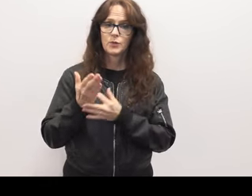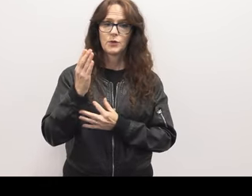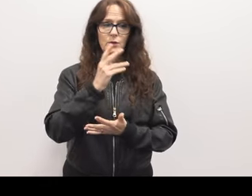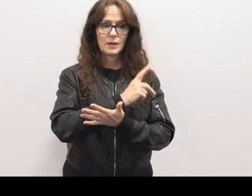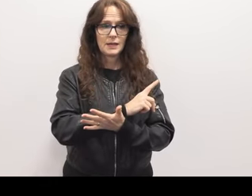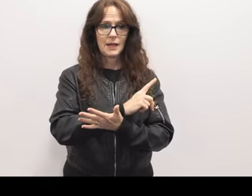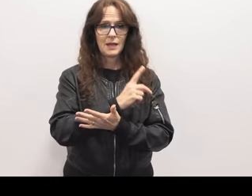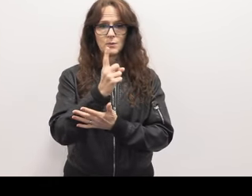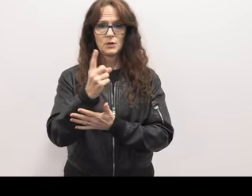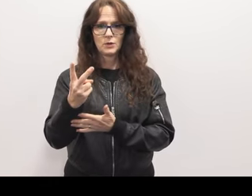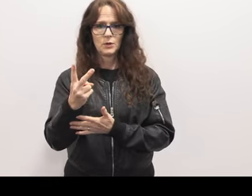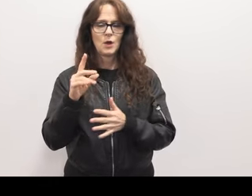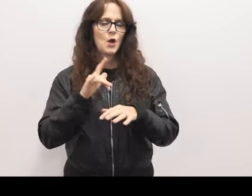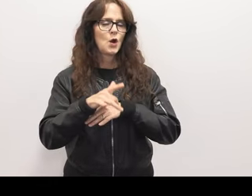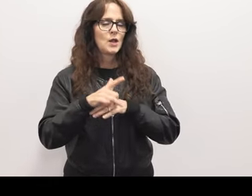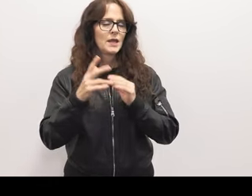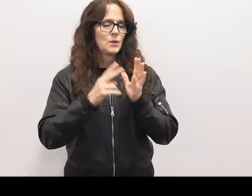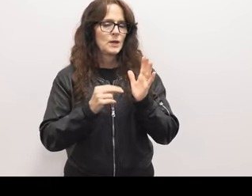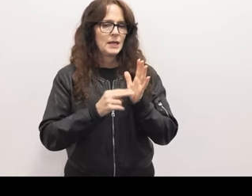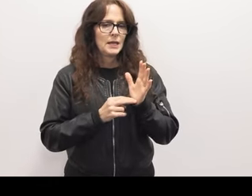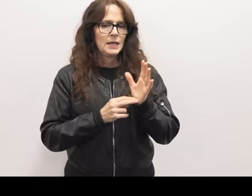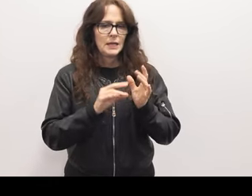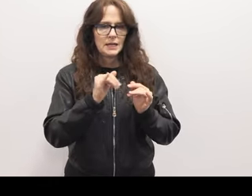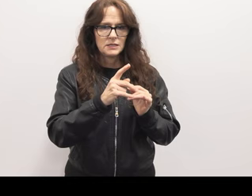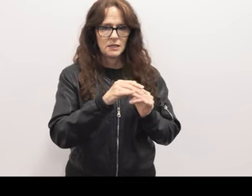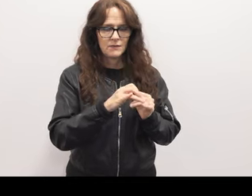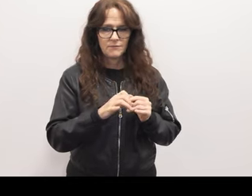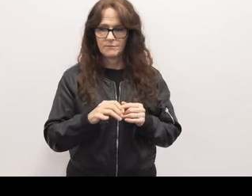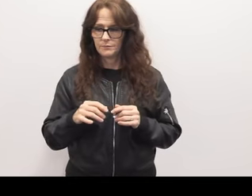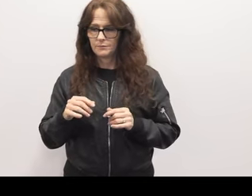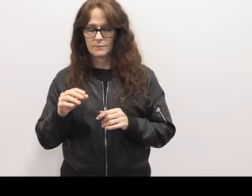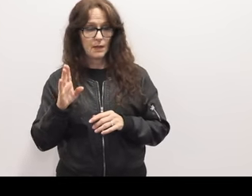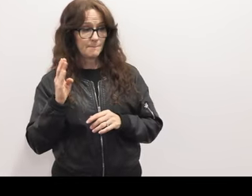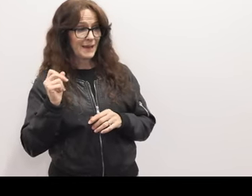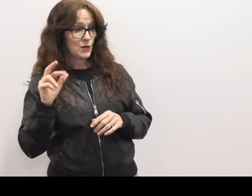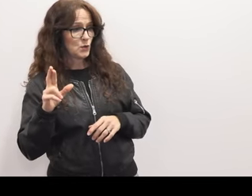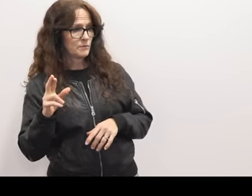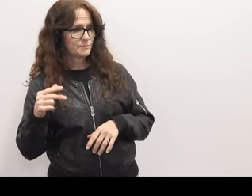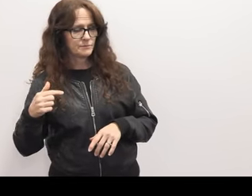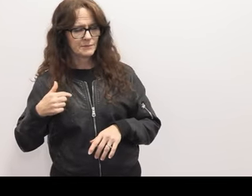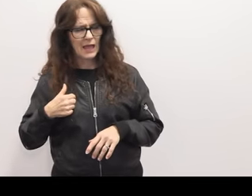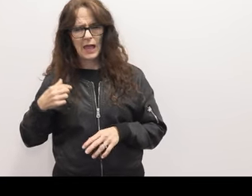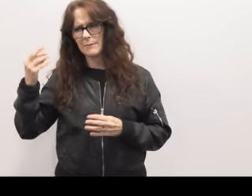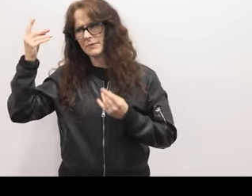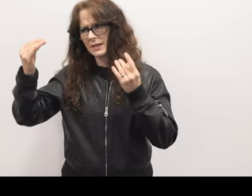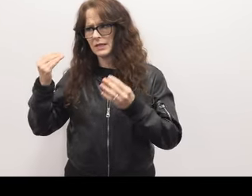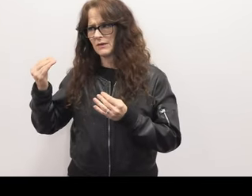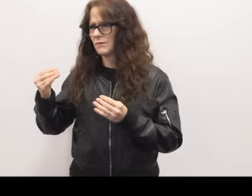with our early reading initiative. [Jill Baker] And thinking of instead of getting into remediation,